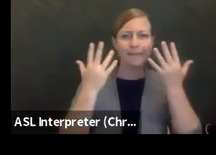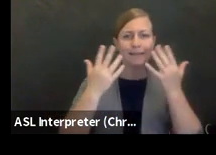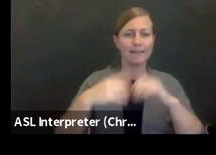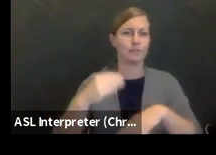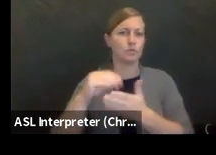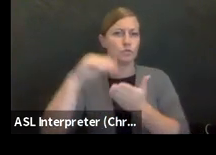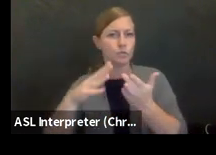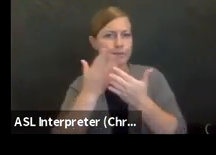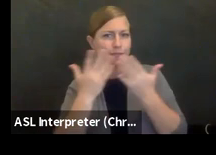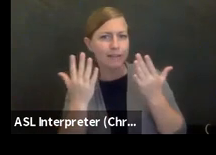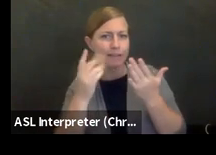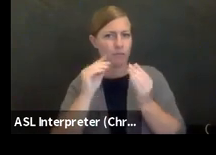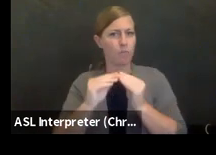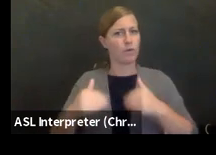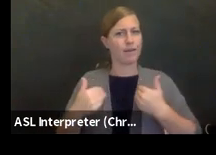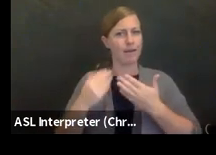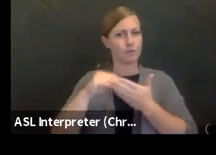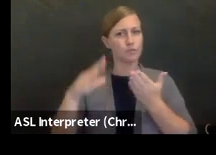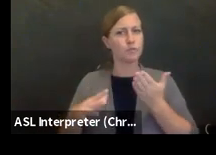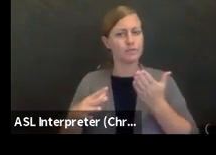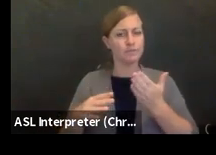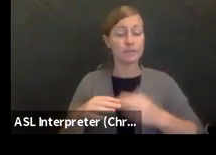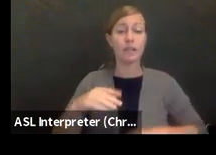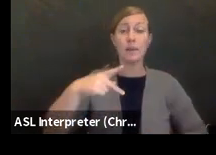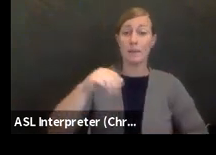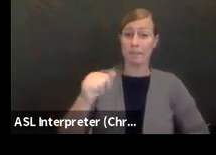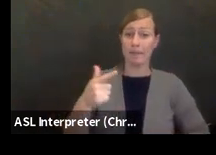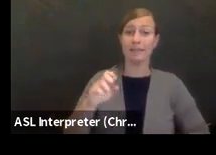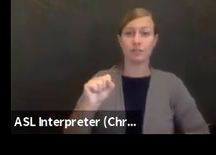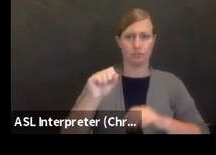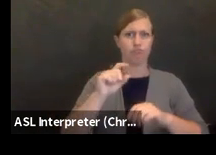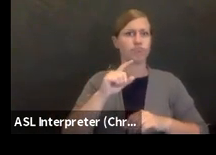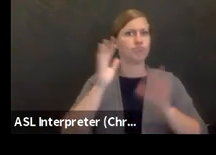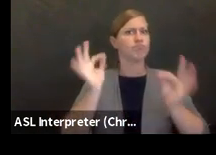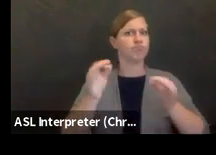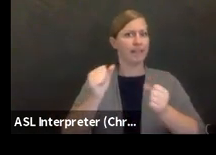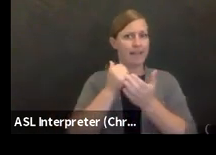ESD 112-- Kristina Wambold: For younger students so pages can definitely help with that, including the buttons.